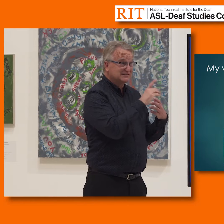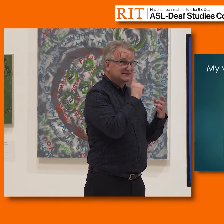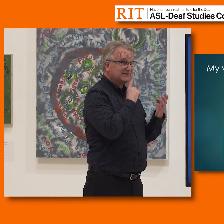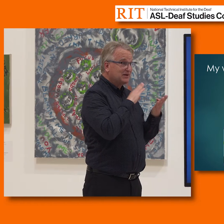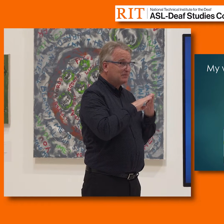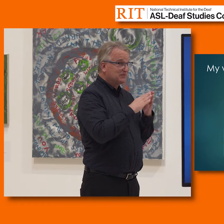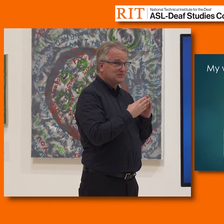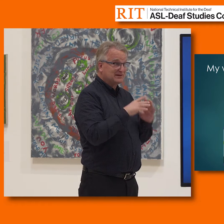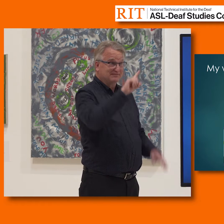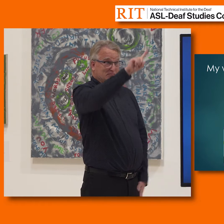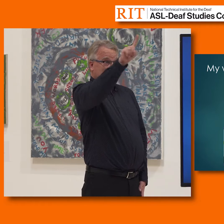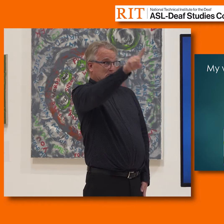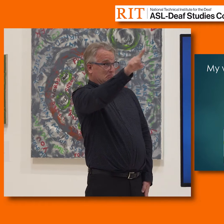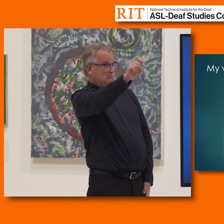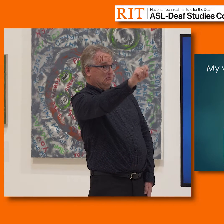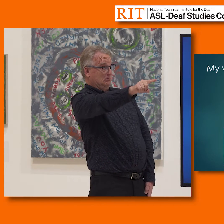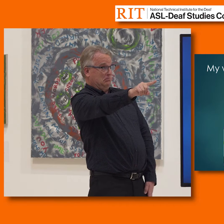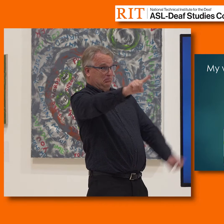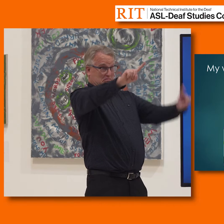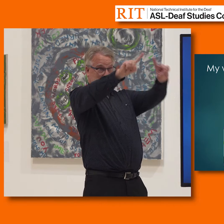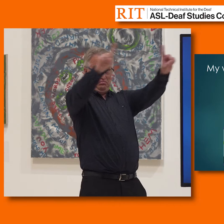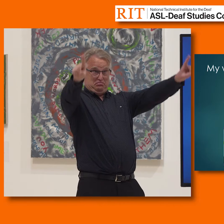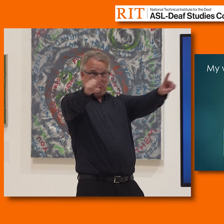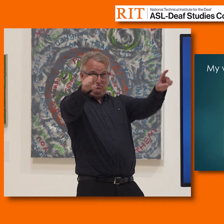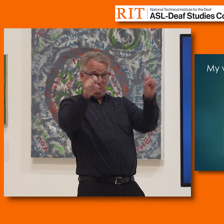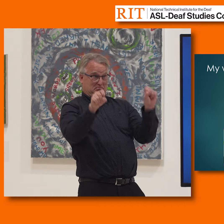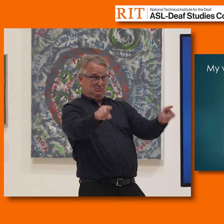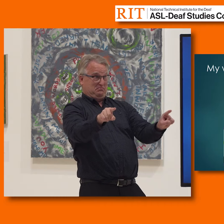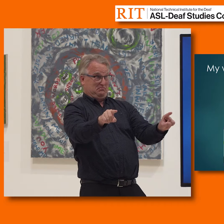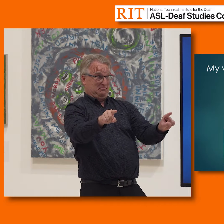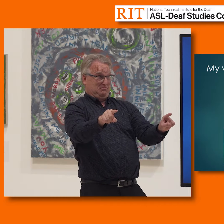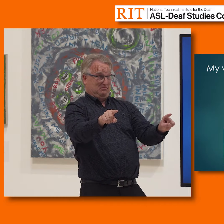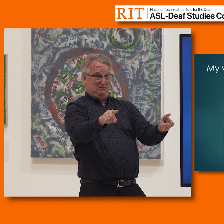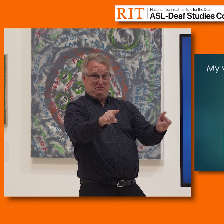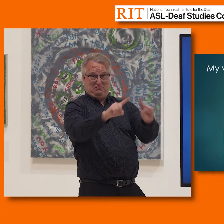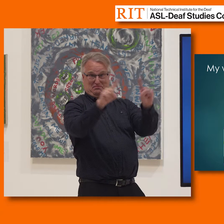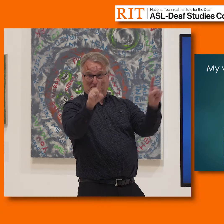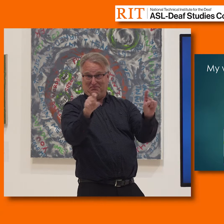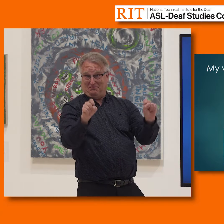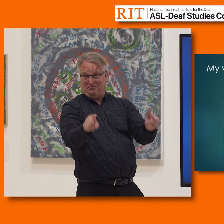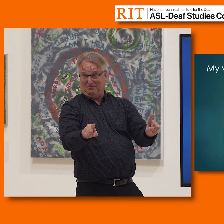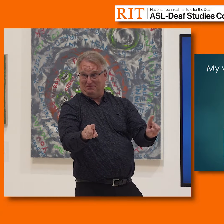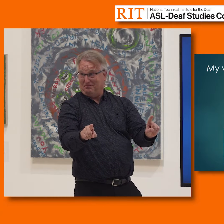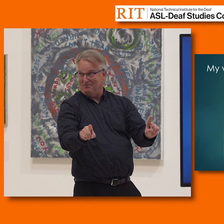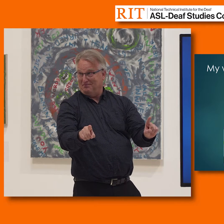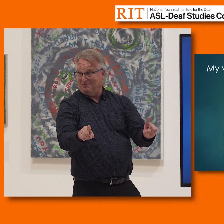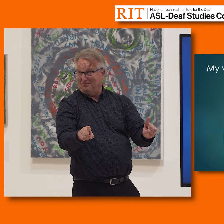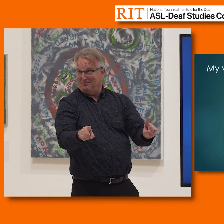who, you know, did not really know how to respond. And so, they chose the answer that they thought